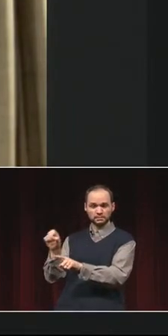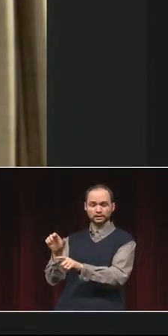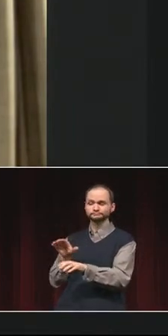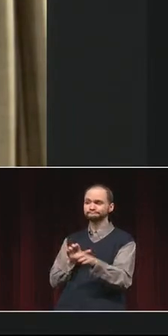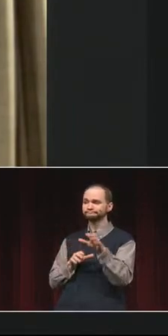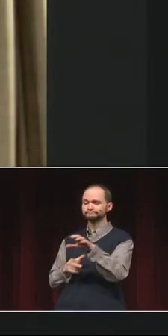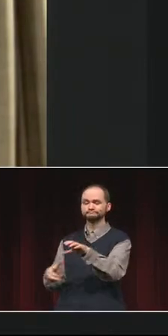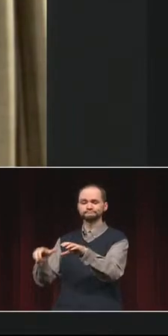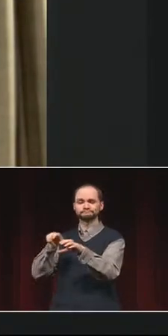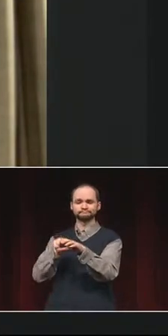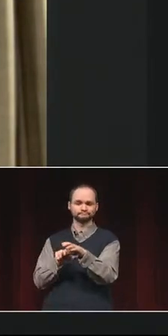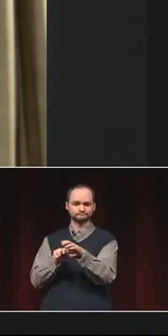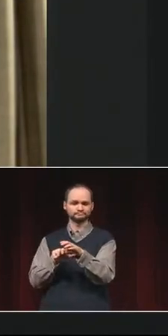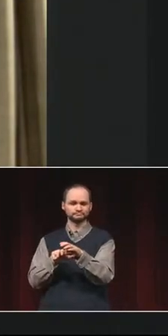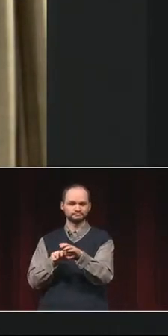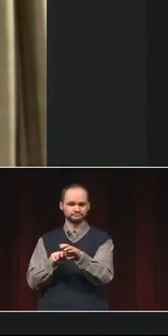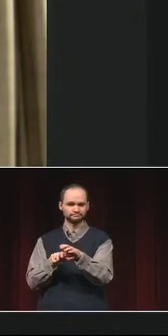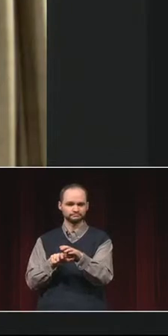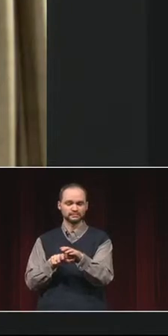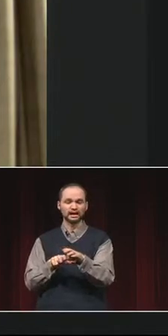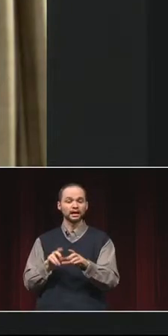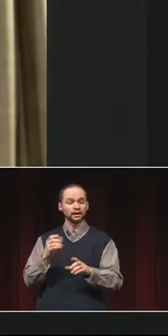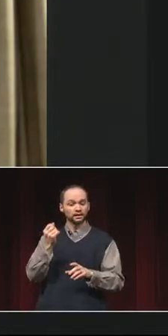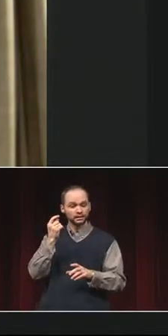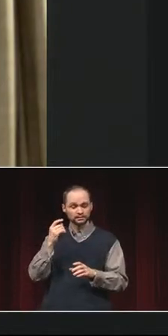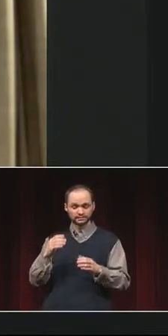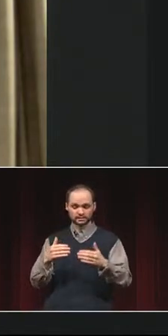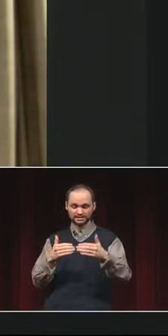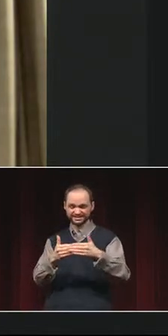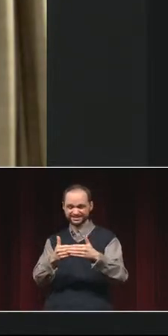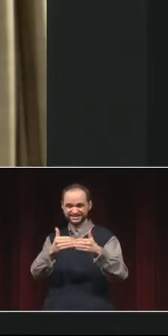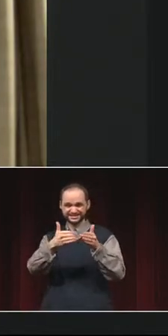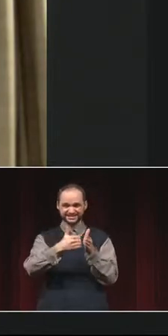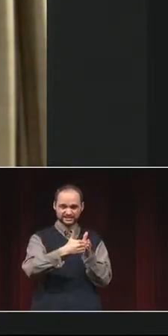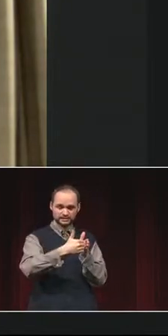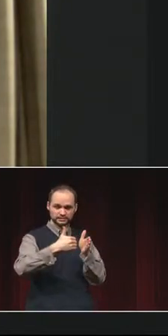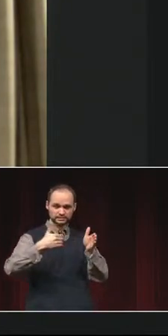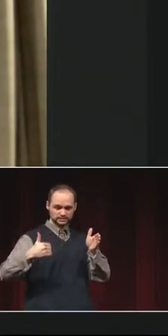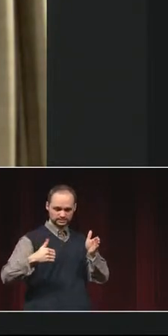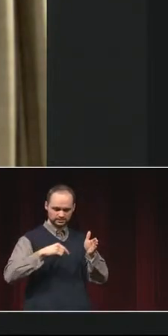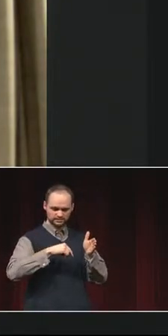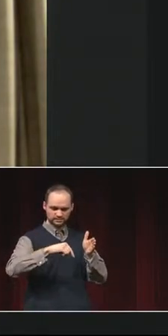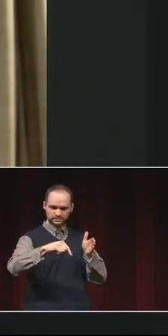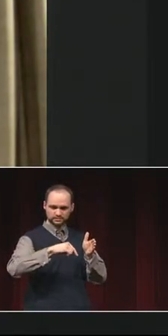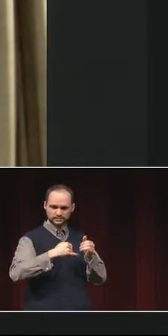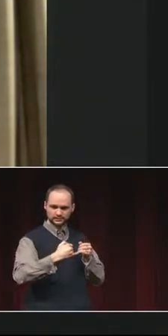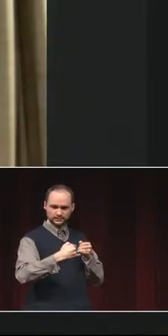in the first row of the back seats directly behind the ten seats reserved